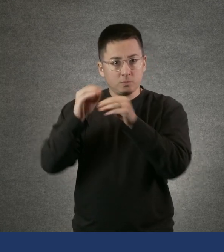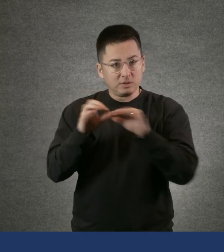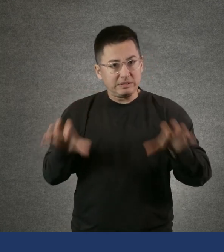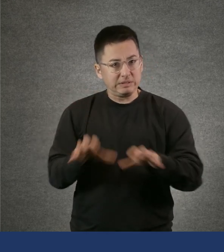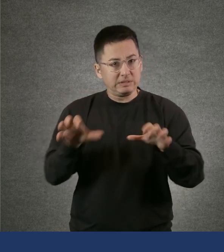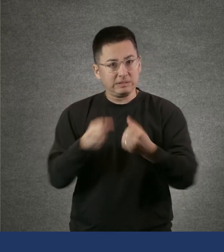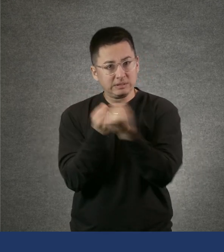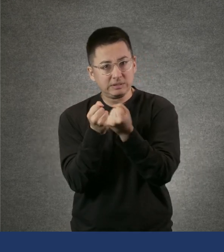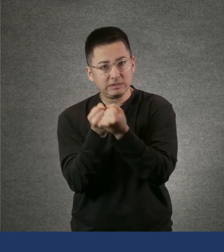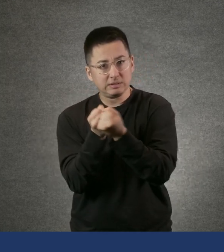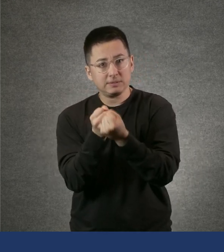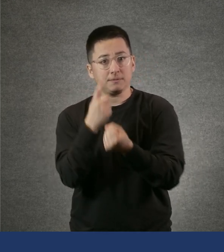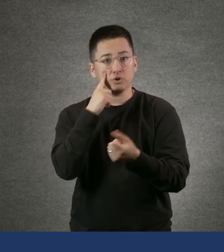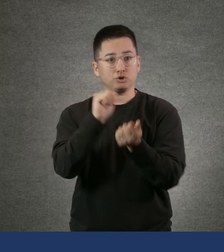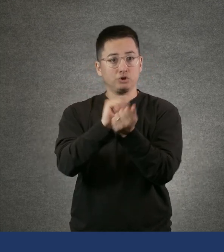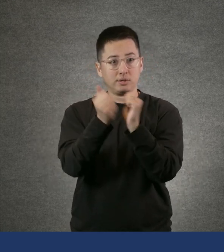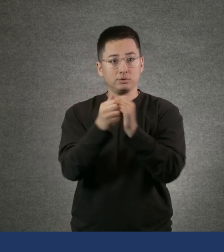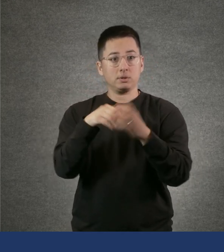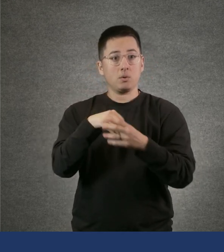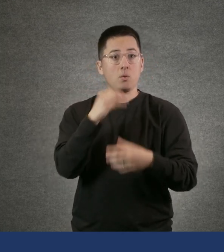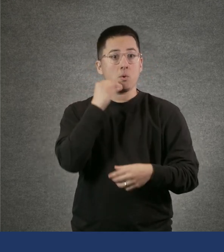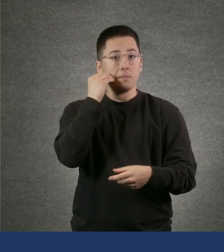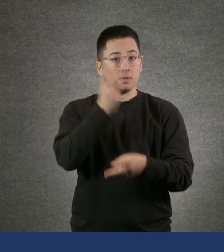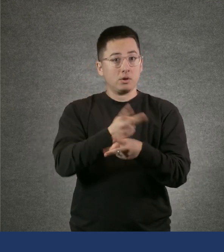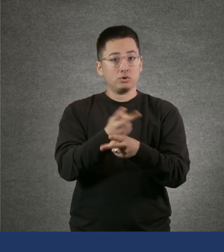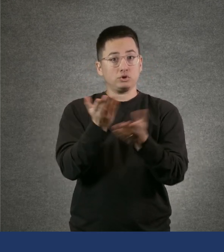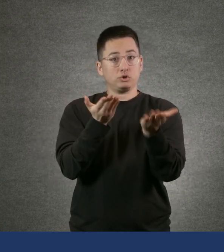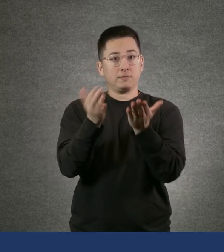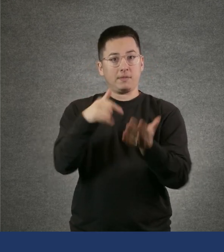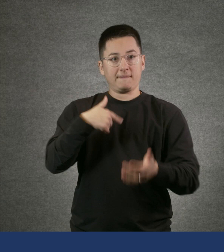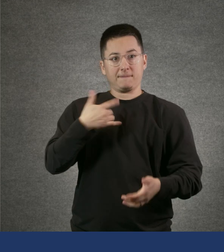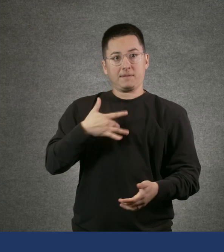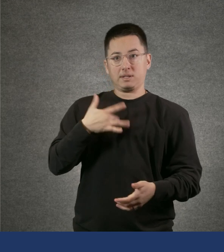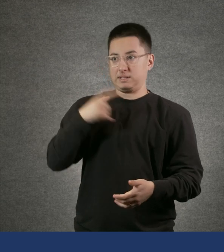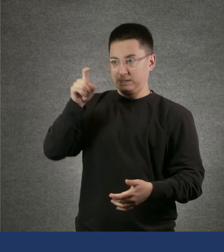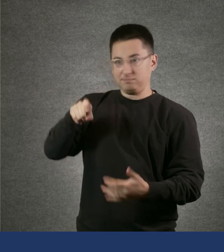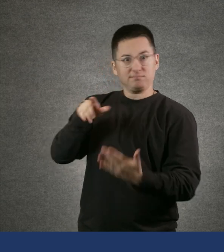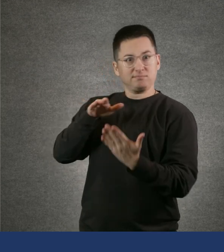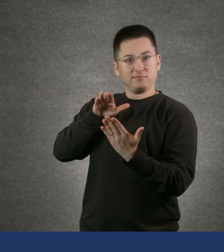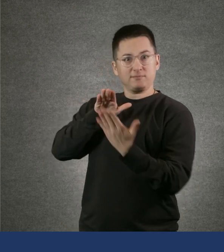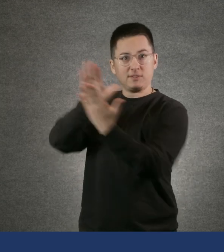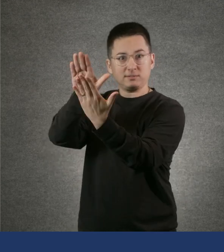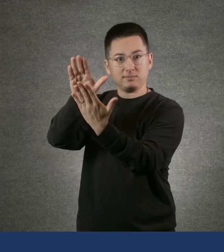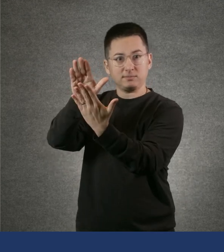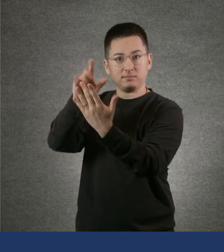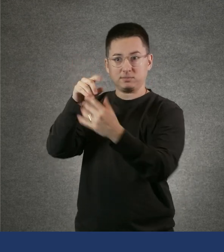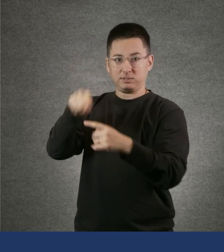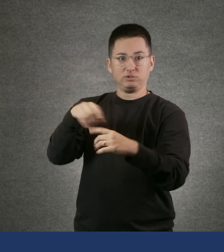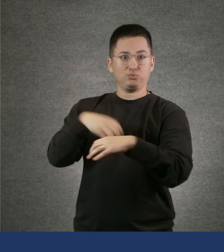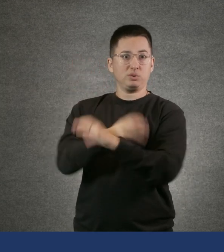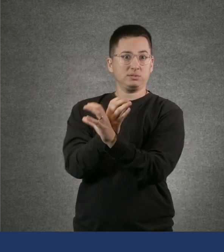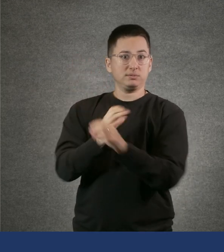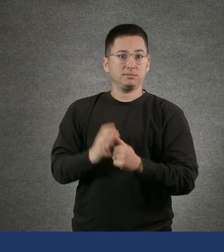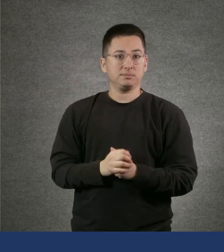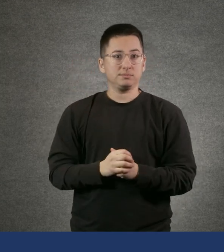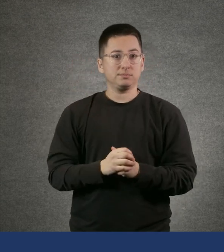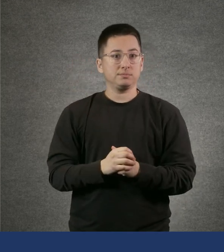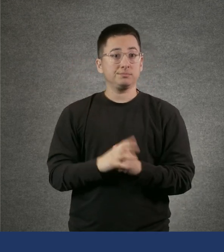active in advocating for changes in the home care services that I feel are needed to address the home care crisis.